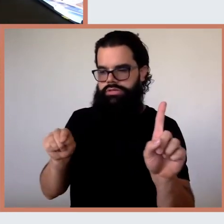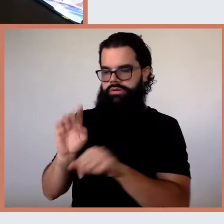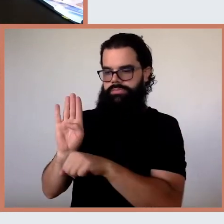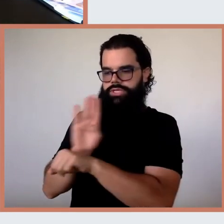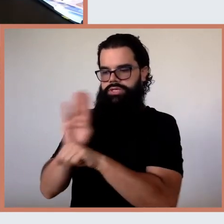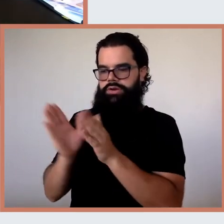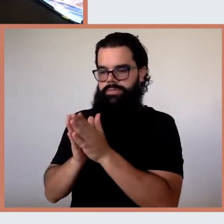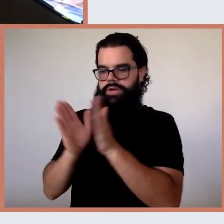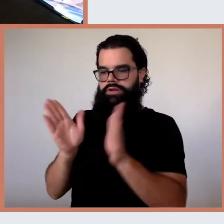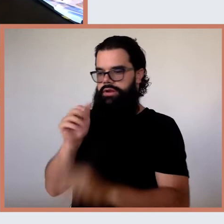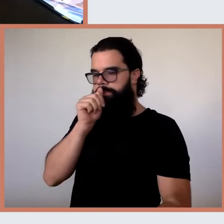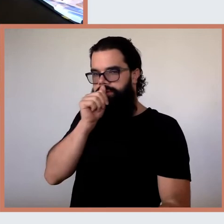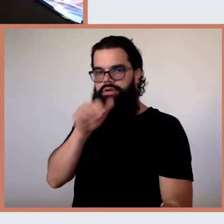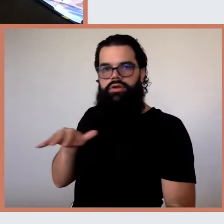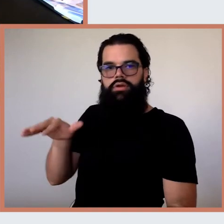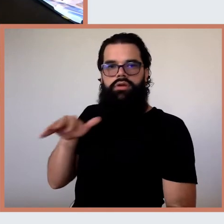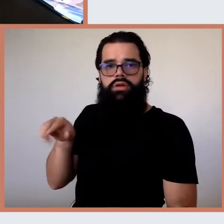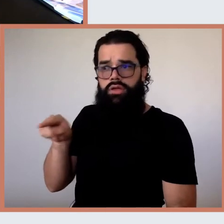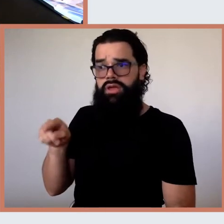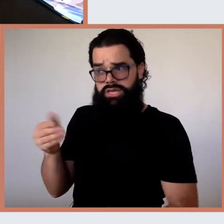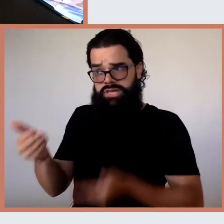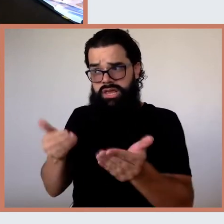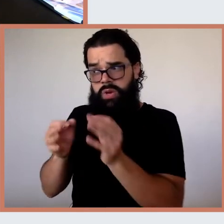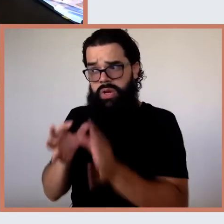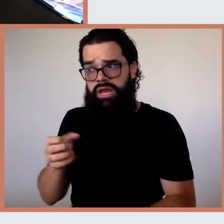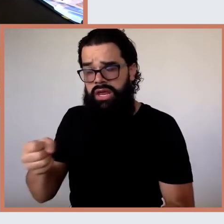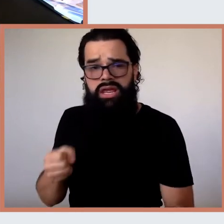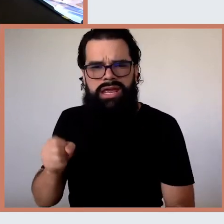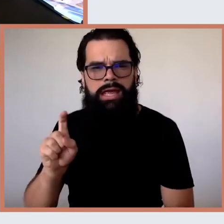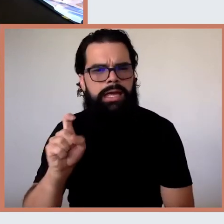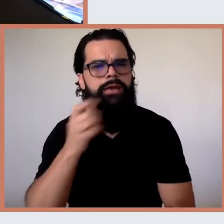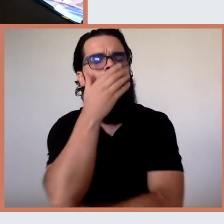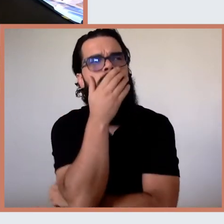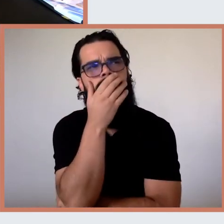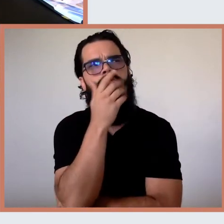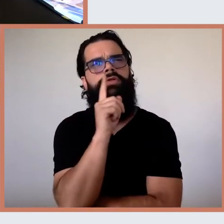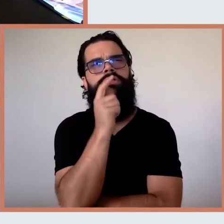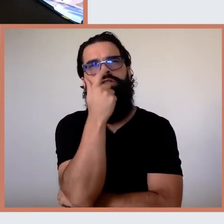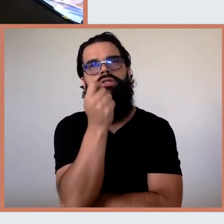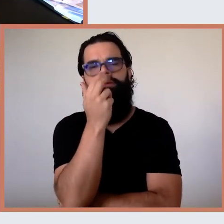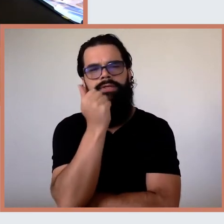but for this crazy business out here where all of us are individuals and all of us are coming with our own, like,